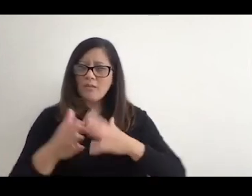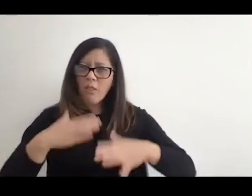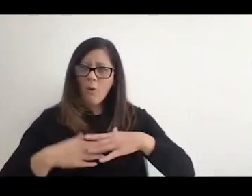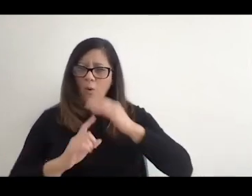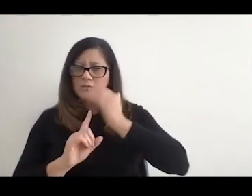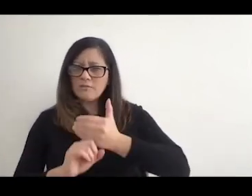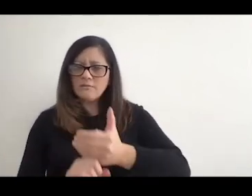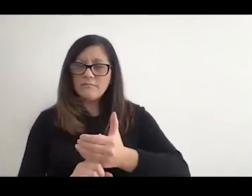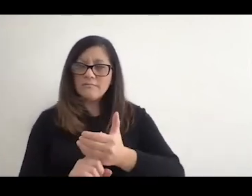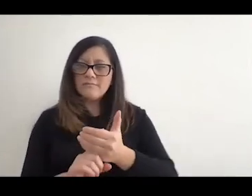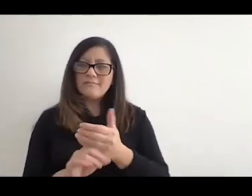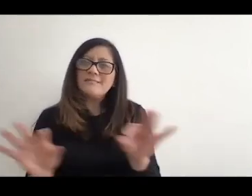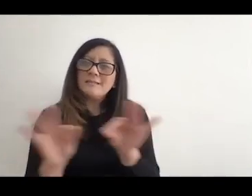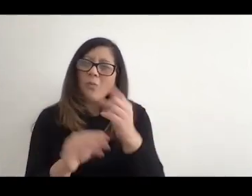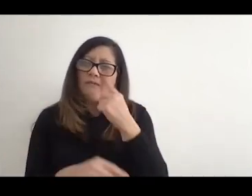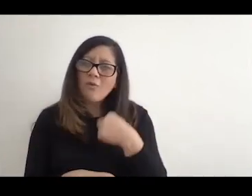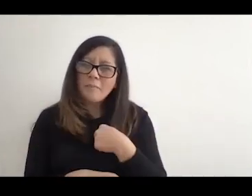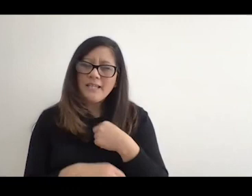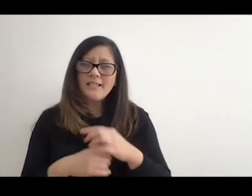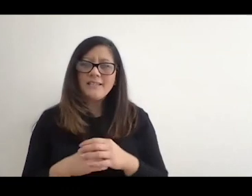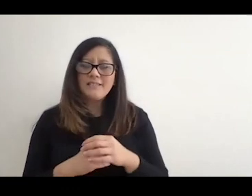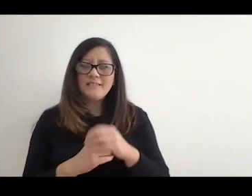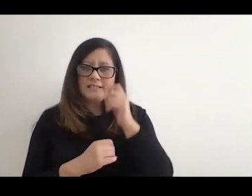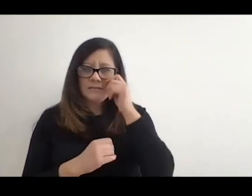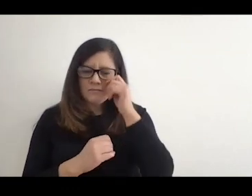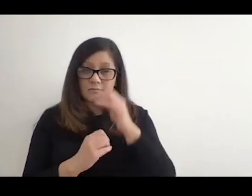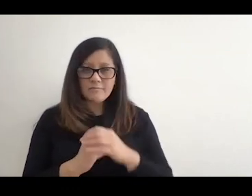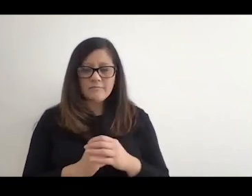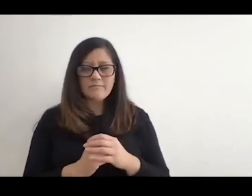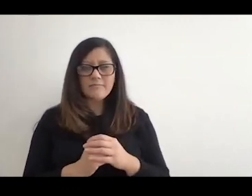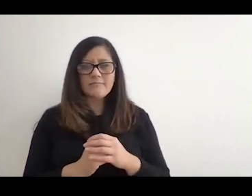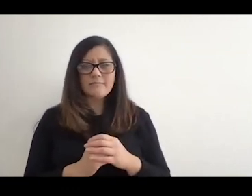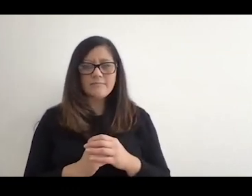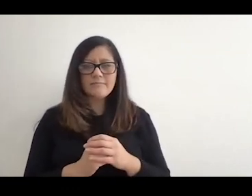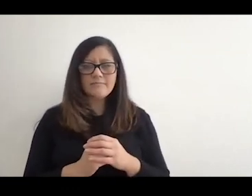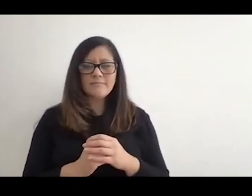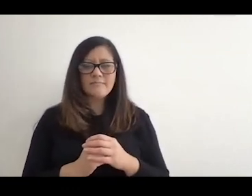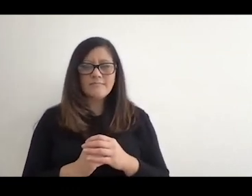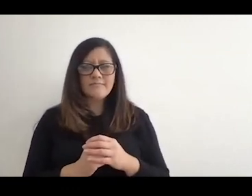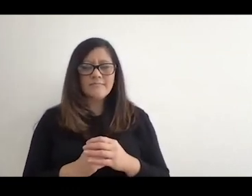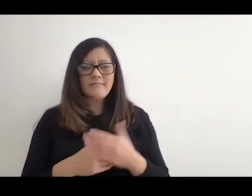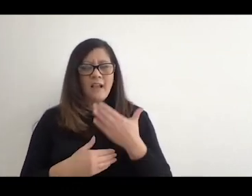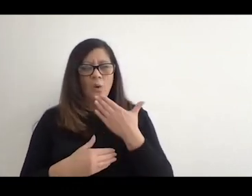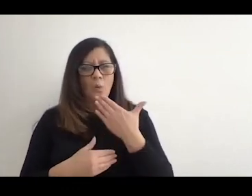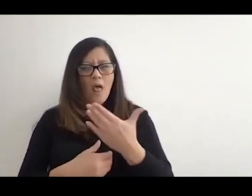design as assistive technology. As a matter of fact, I think it should be legislated that that